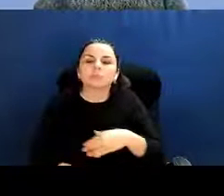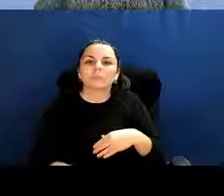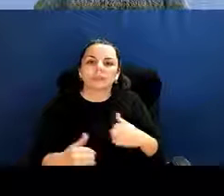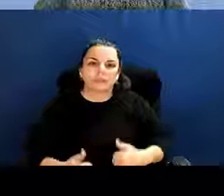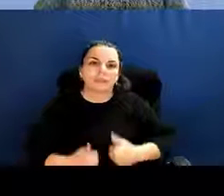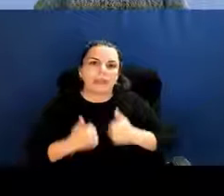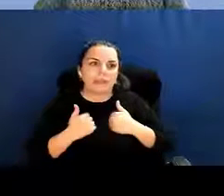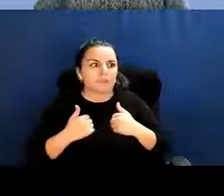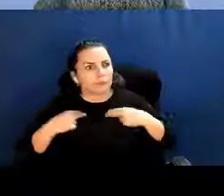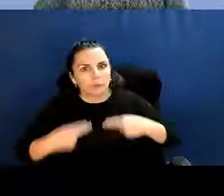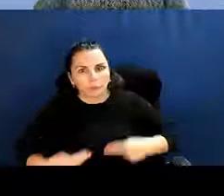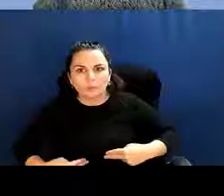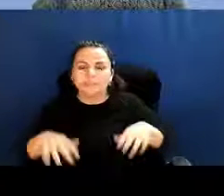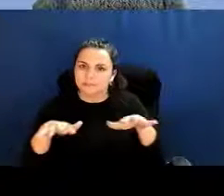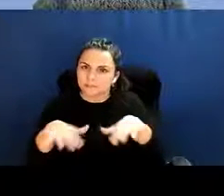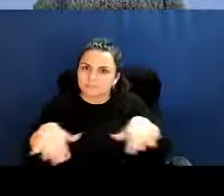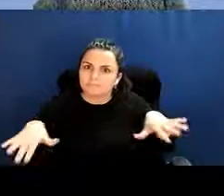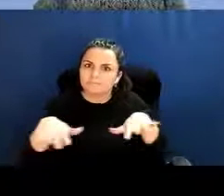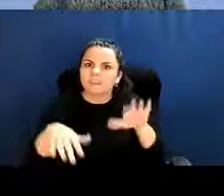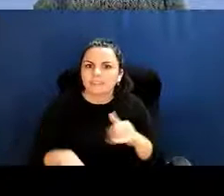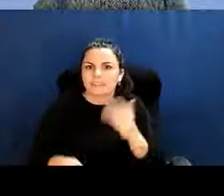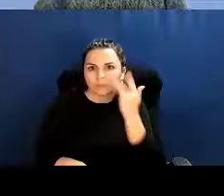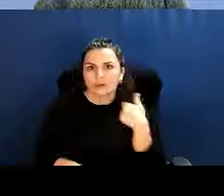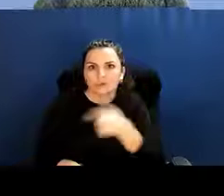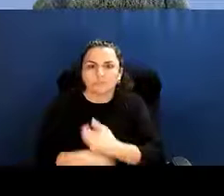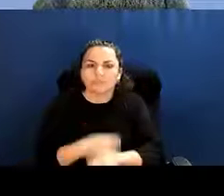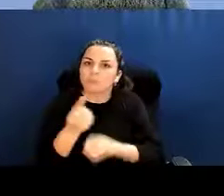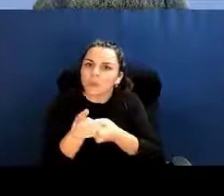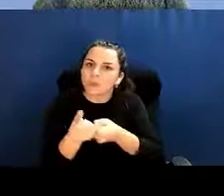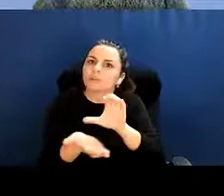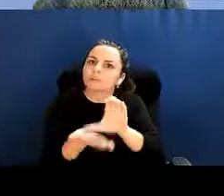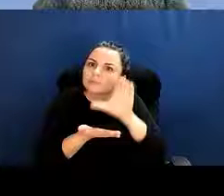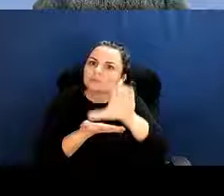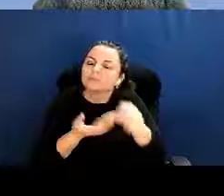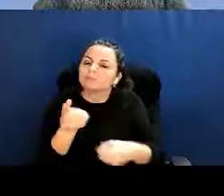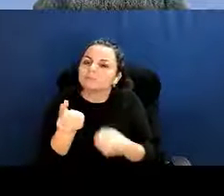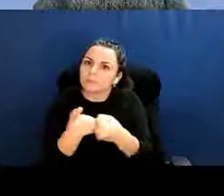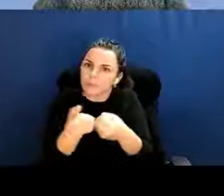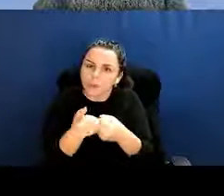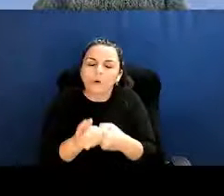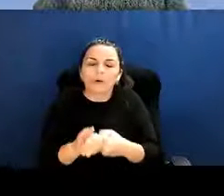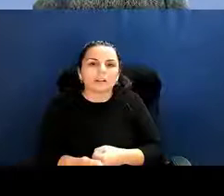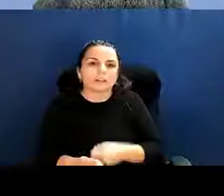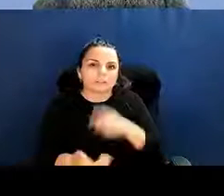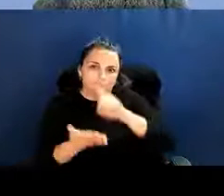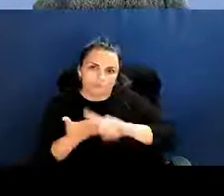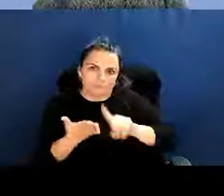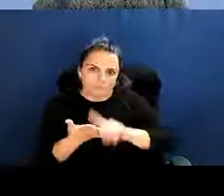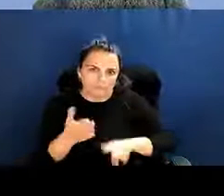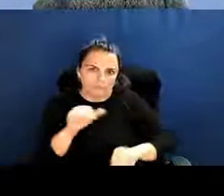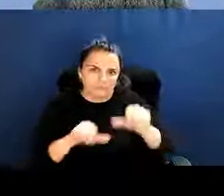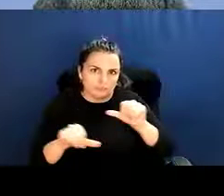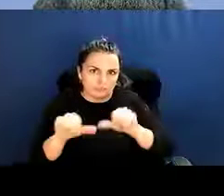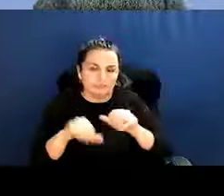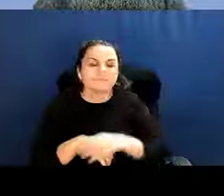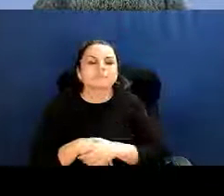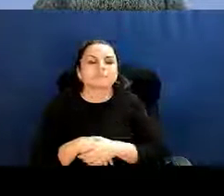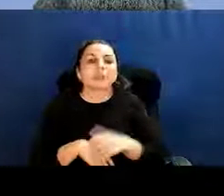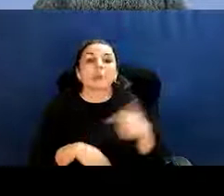generally supports scientific research. Now when we involve humans in our research projects,